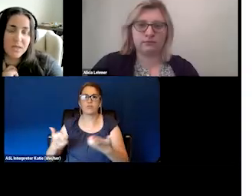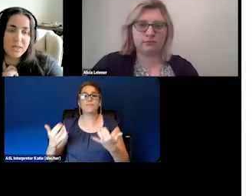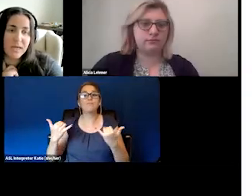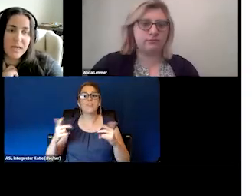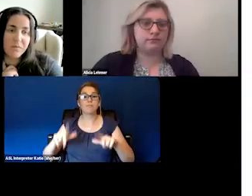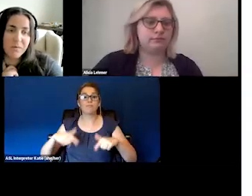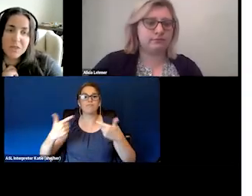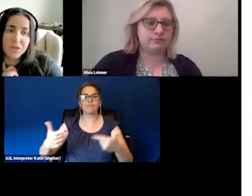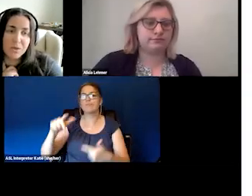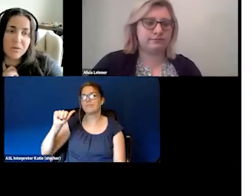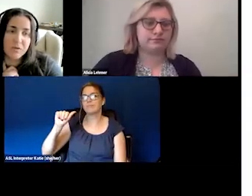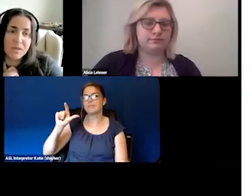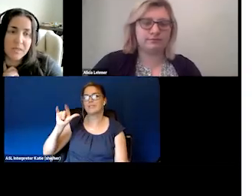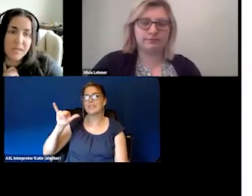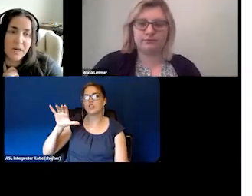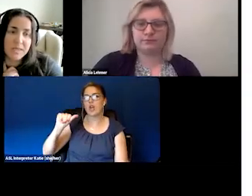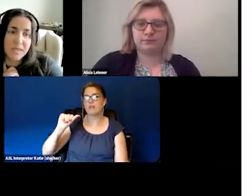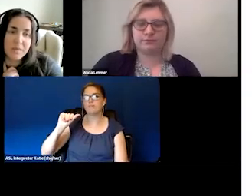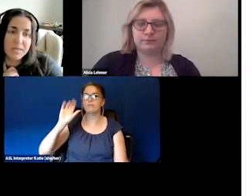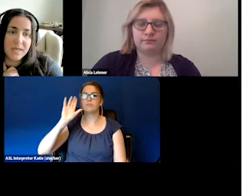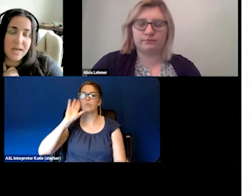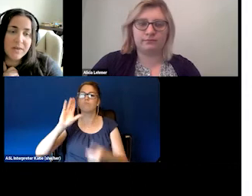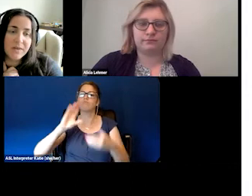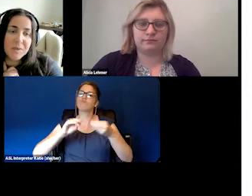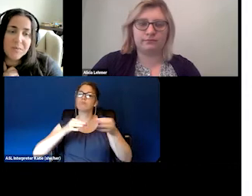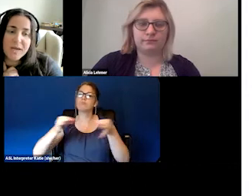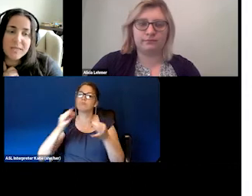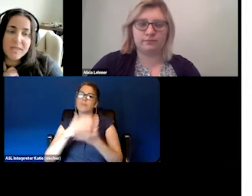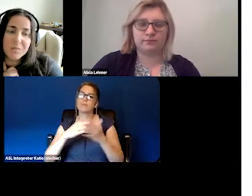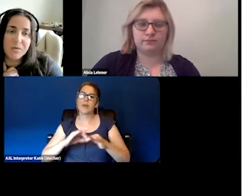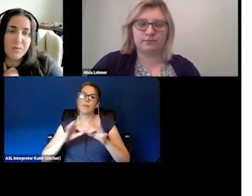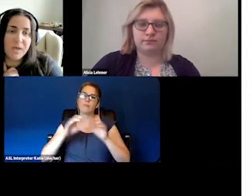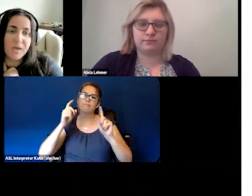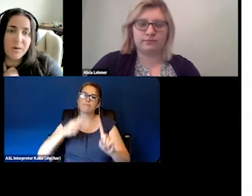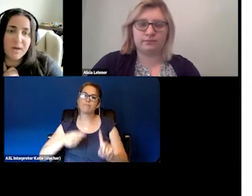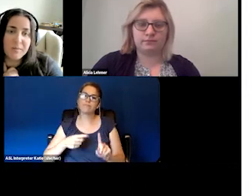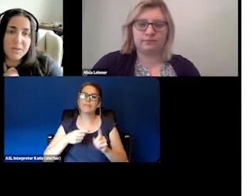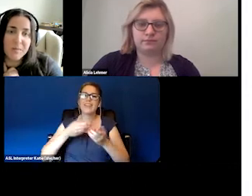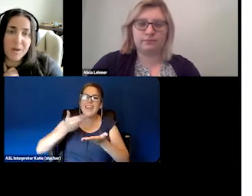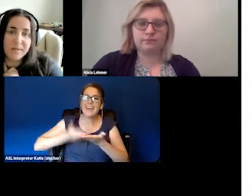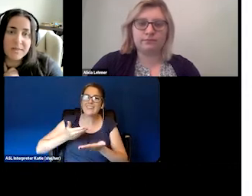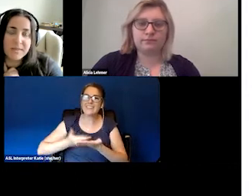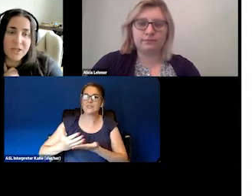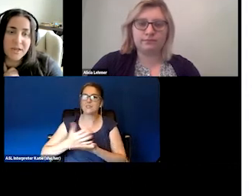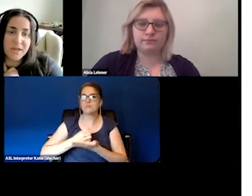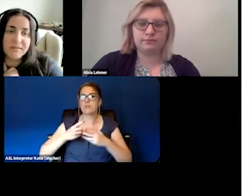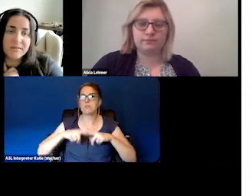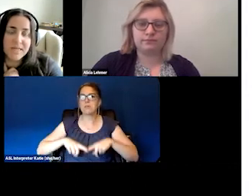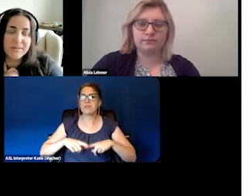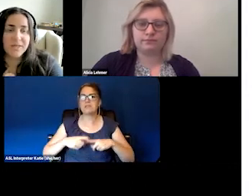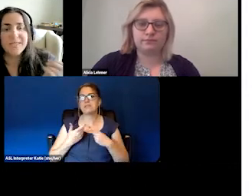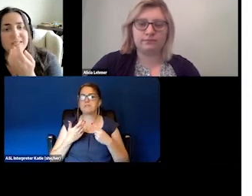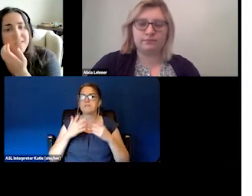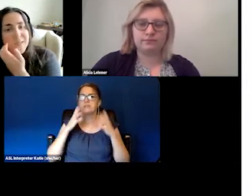who's gonna take a few moments to go over some key concepts and evidence-based practices before we open it up to our panelists to share lots of great details.